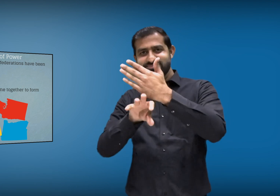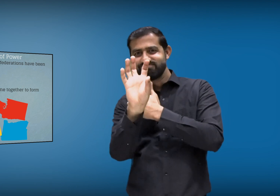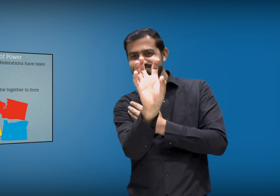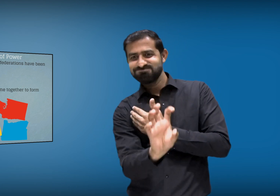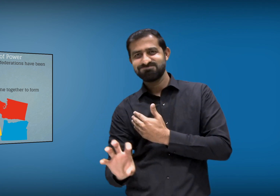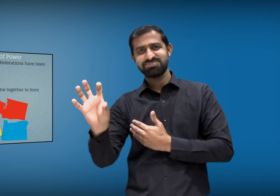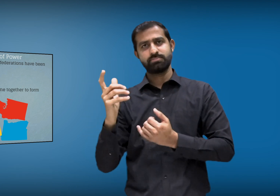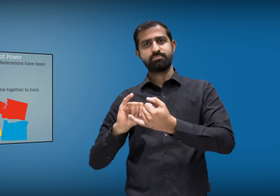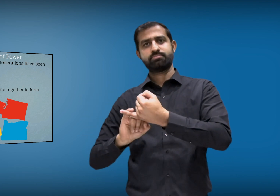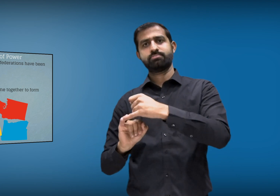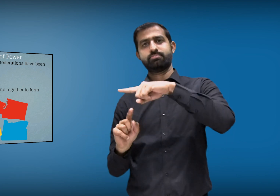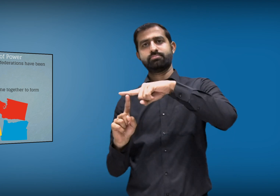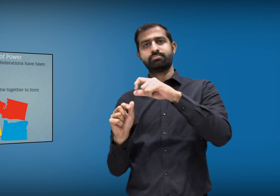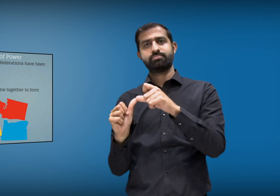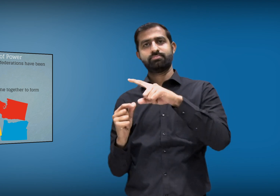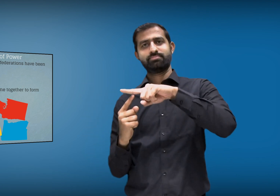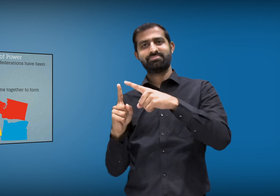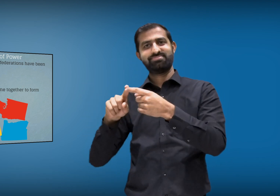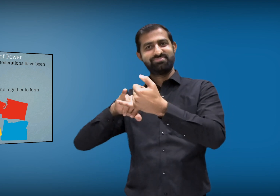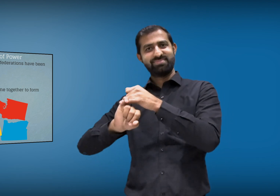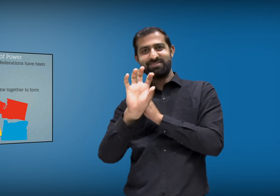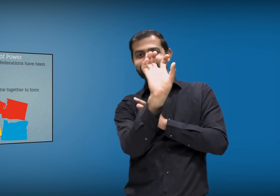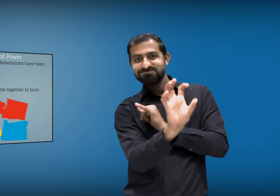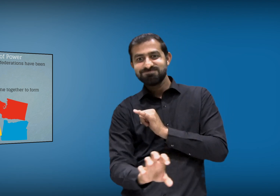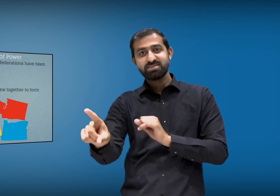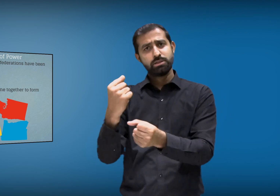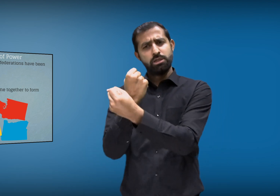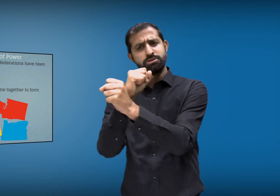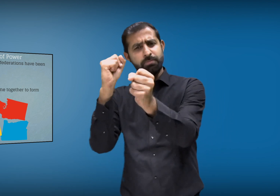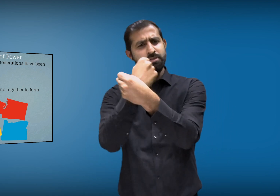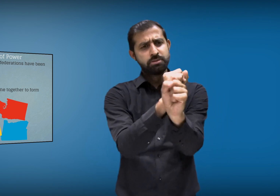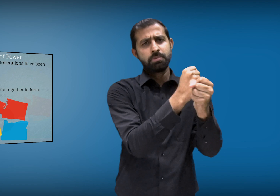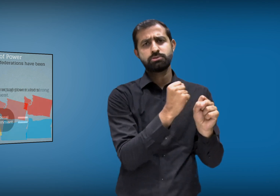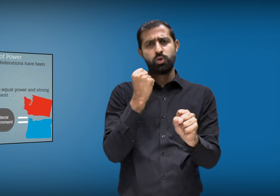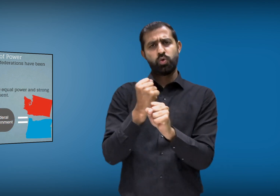The United Kingdom consists of independent states. These states are run under the Central